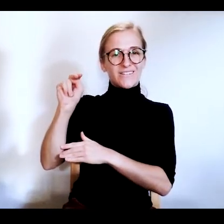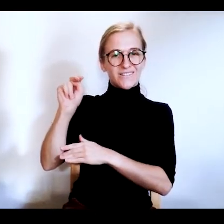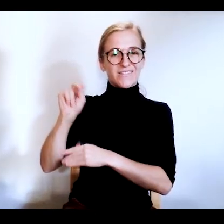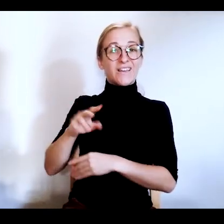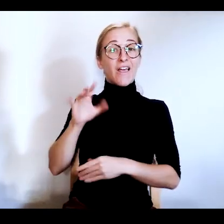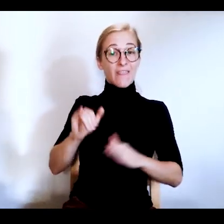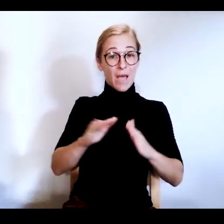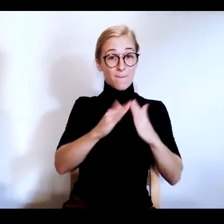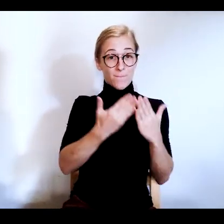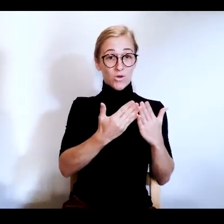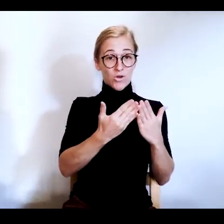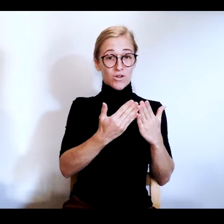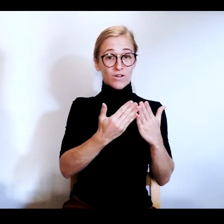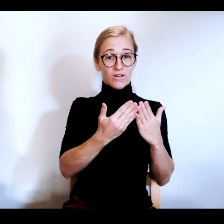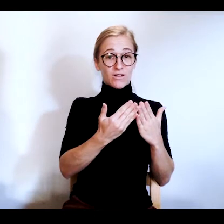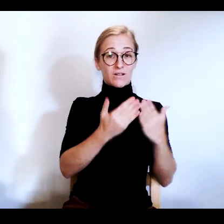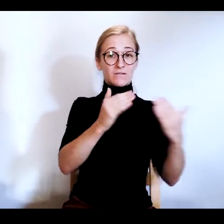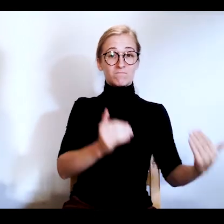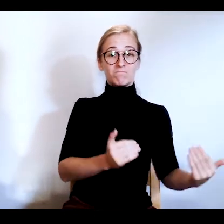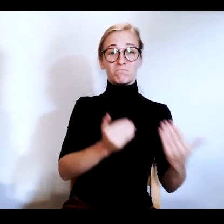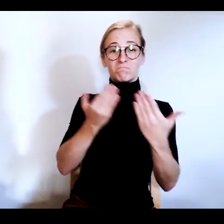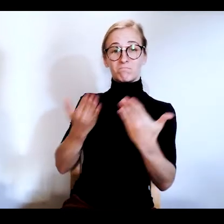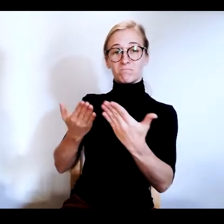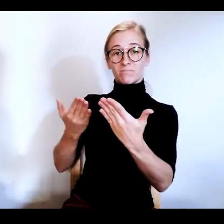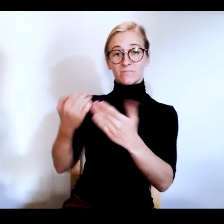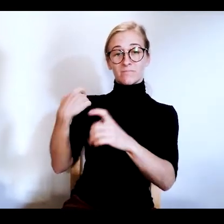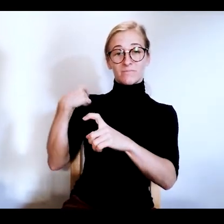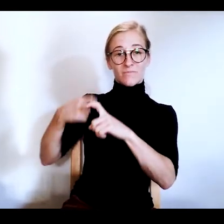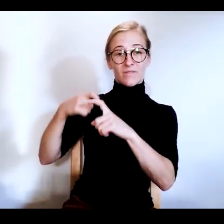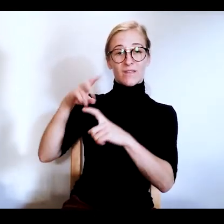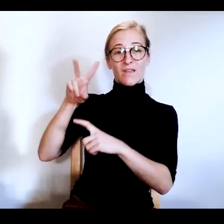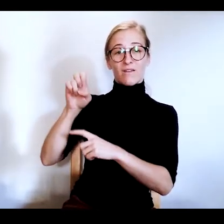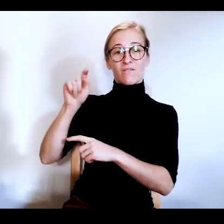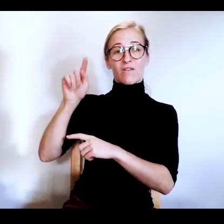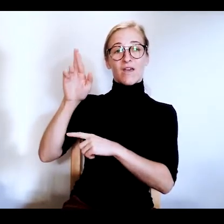And this book is provided to a Hispanic veteran